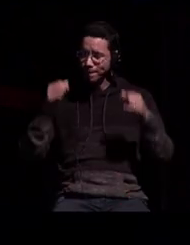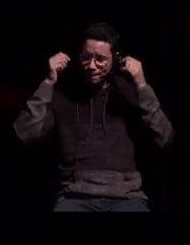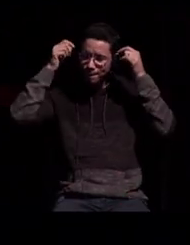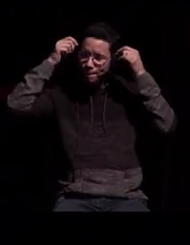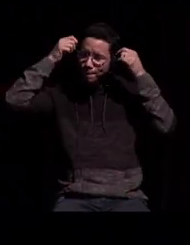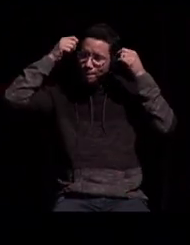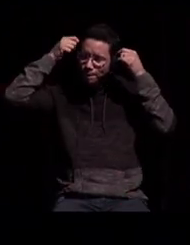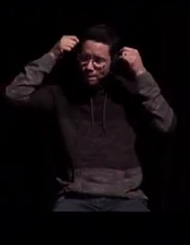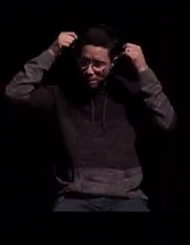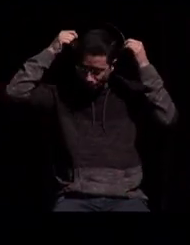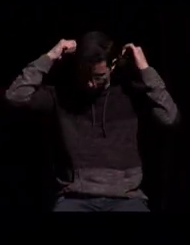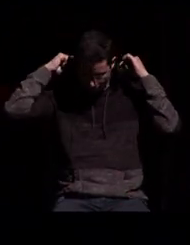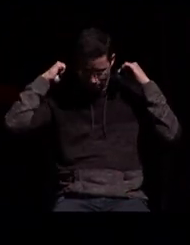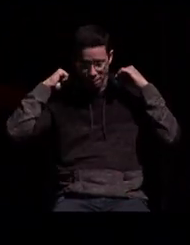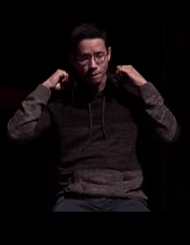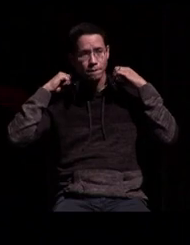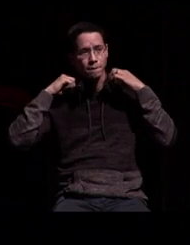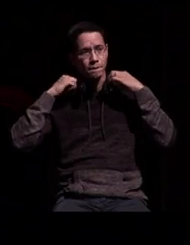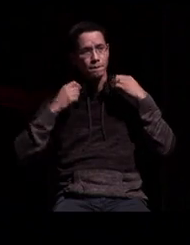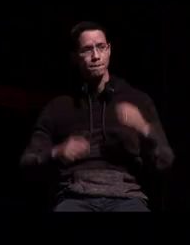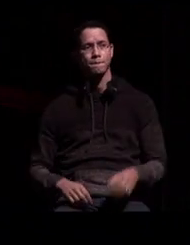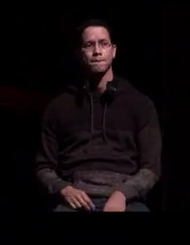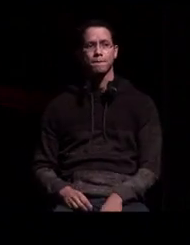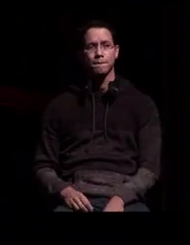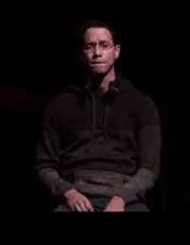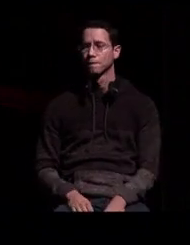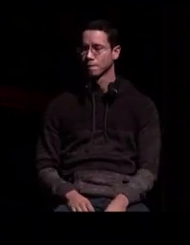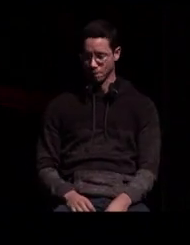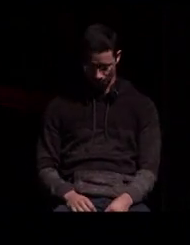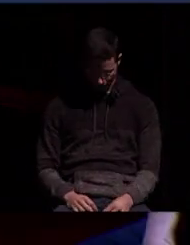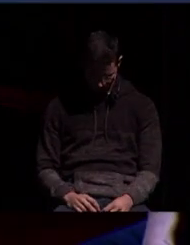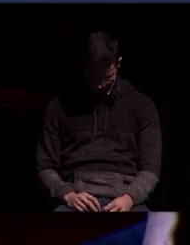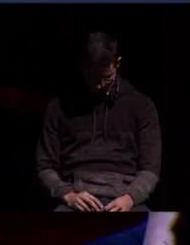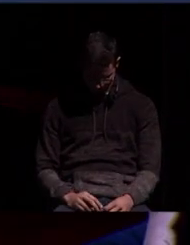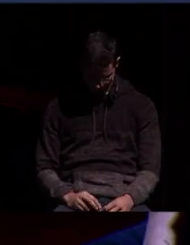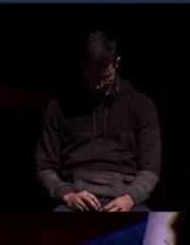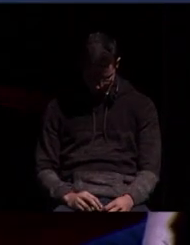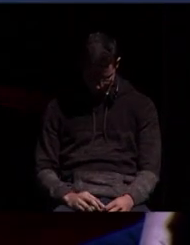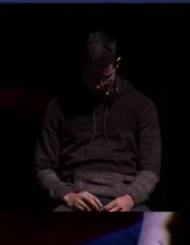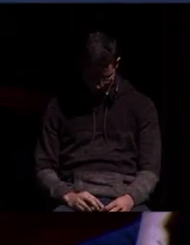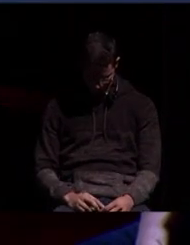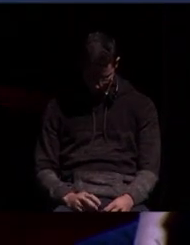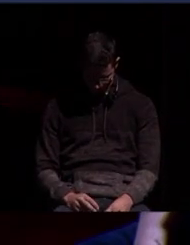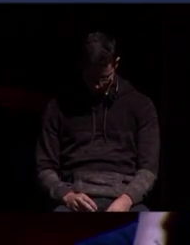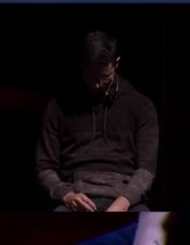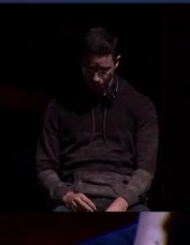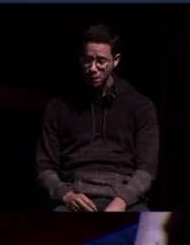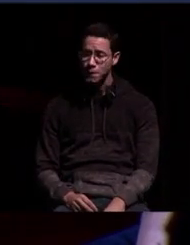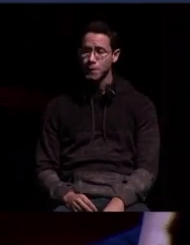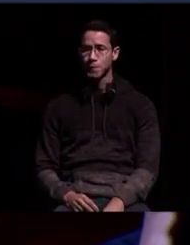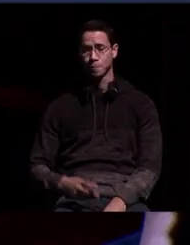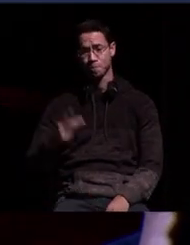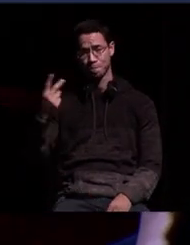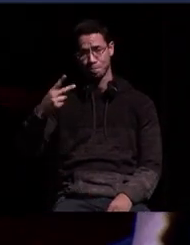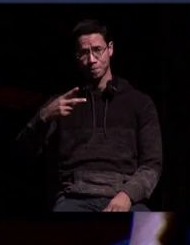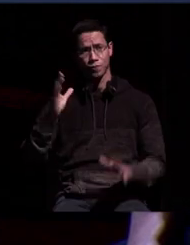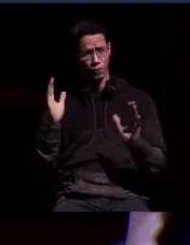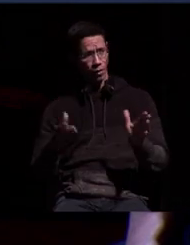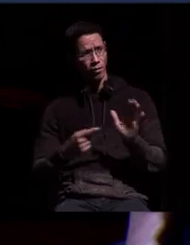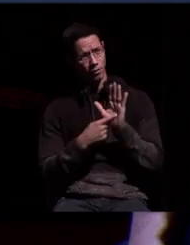Thank a lot. “Gracias”. We had a second presentation that I think speaks with Canhada’s presentation